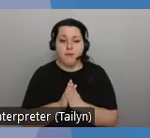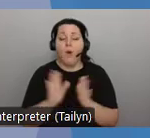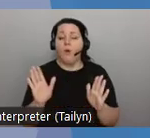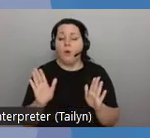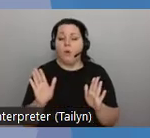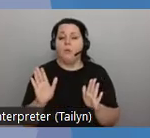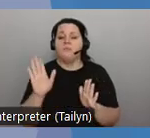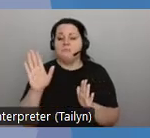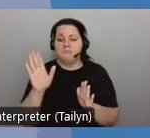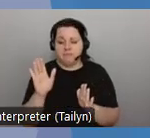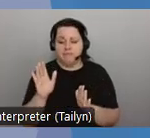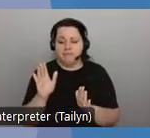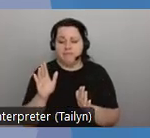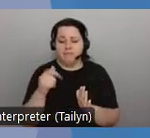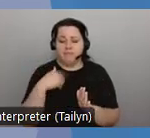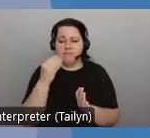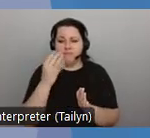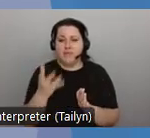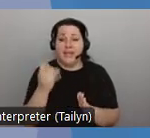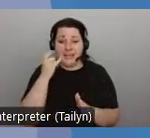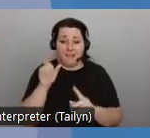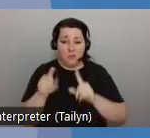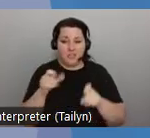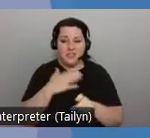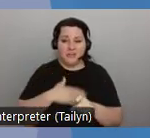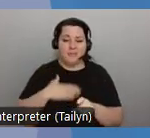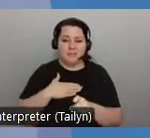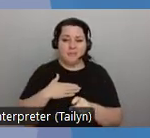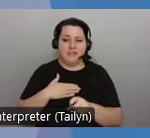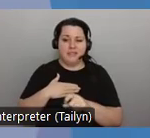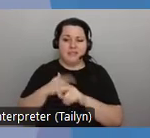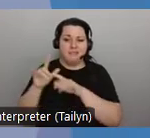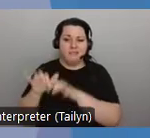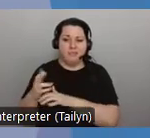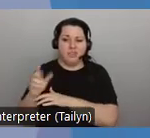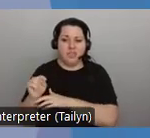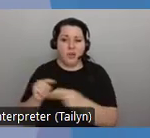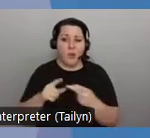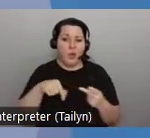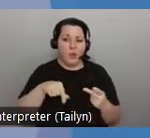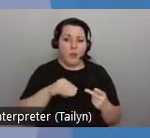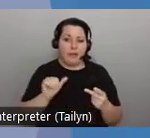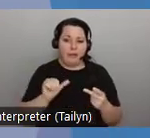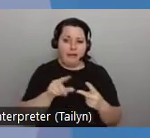going to turn off my video, there we are, one thing before I forget. If you have questions